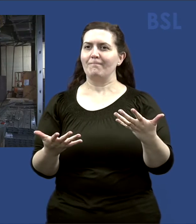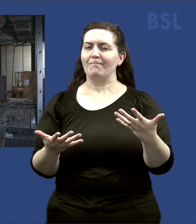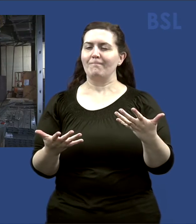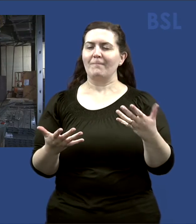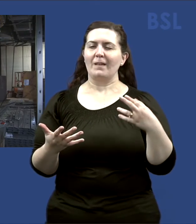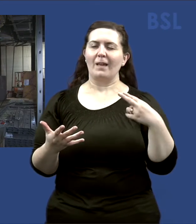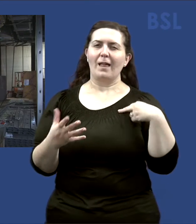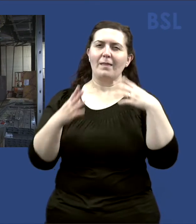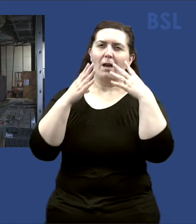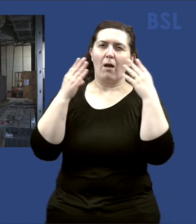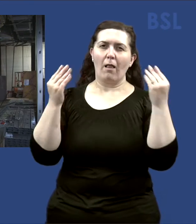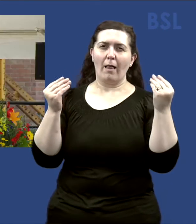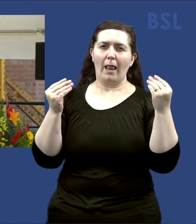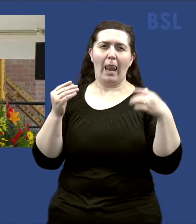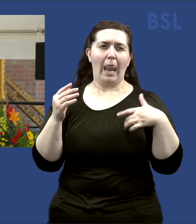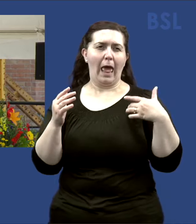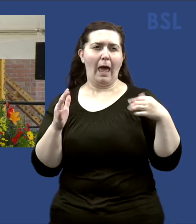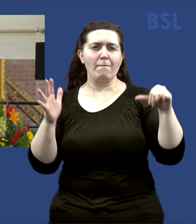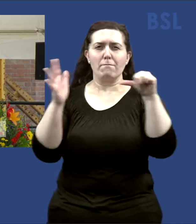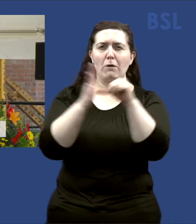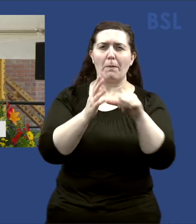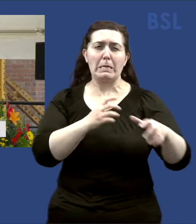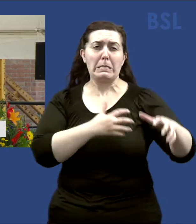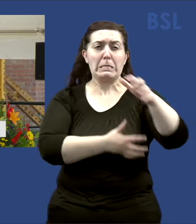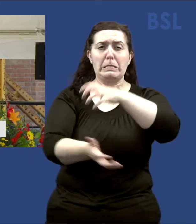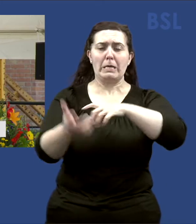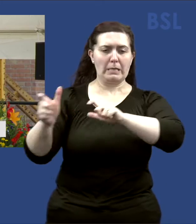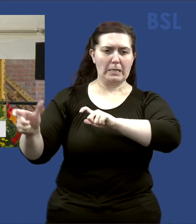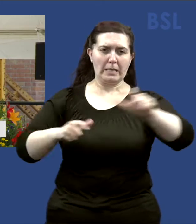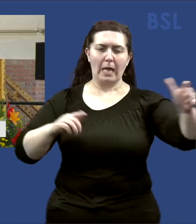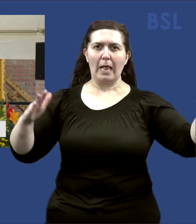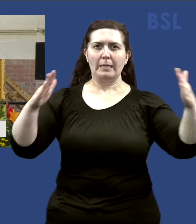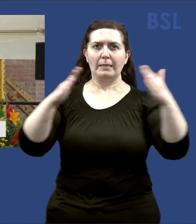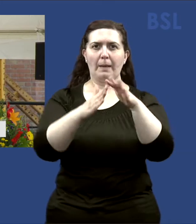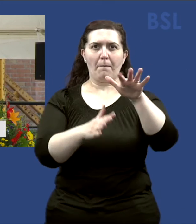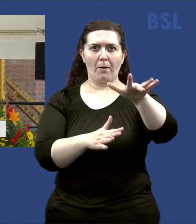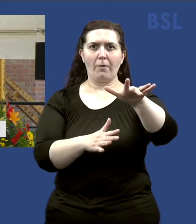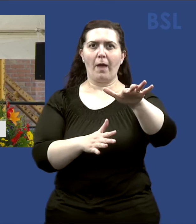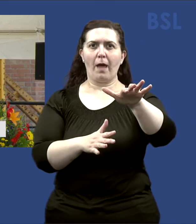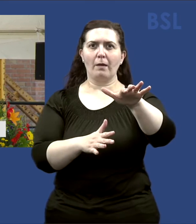Elder Holland: "When the storms of life swirl around us, we still build temples.